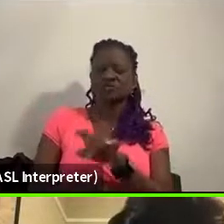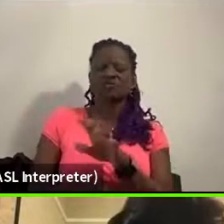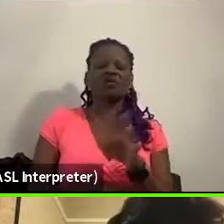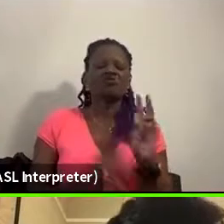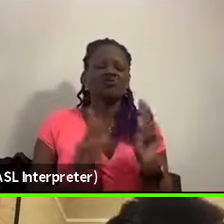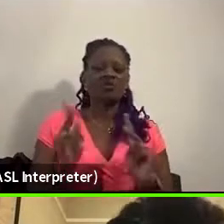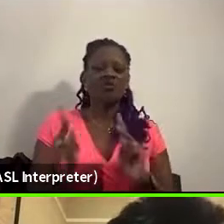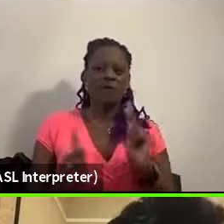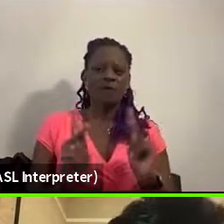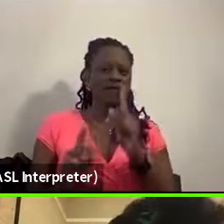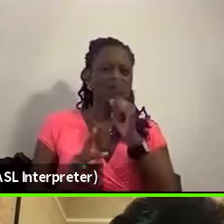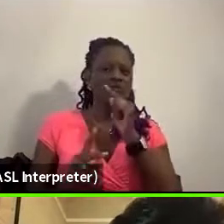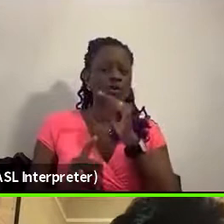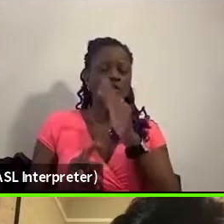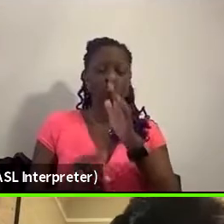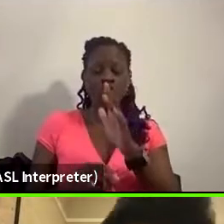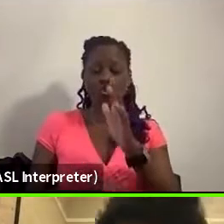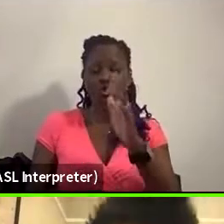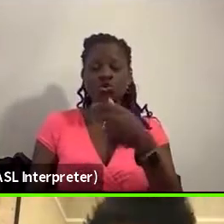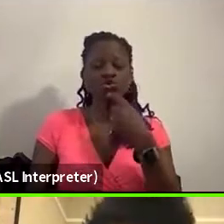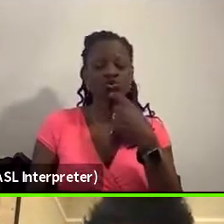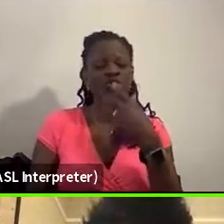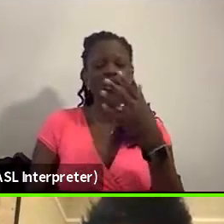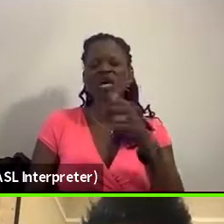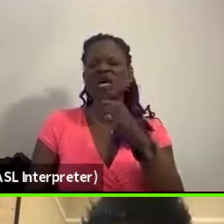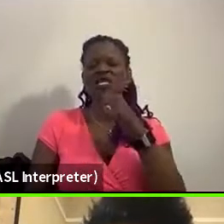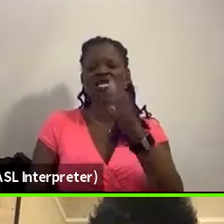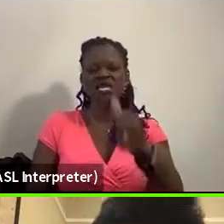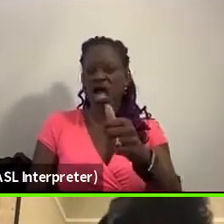we're not going to get vaccinated or we probably won't get vaccinated.